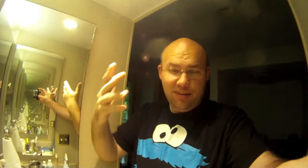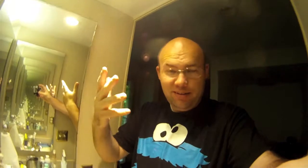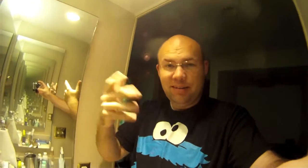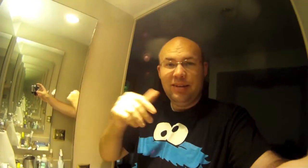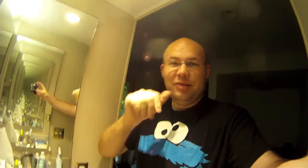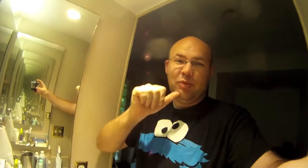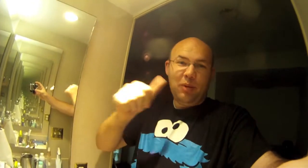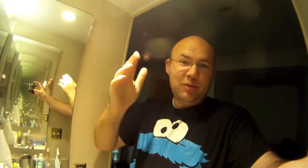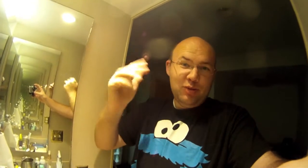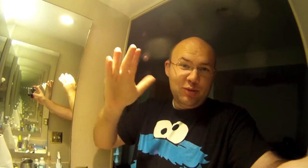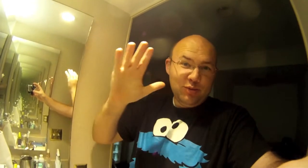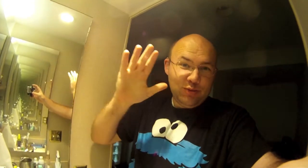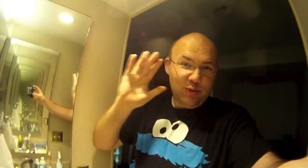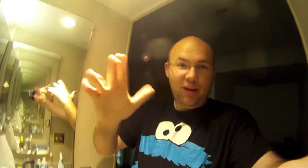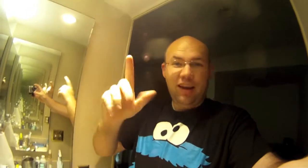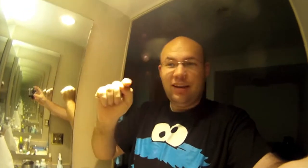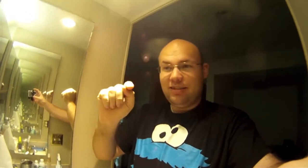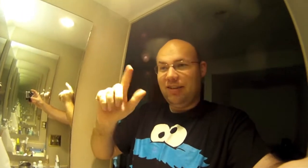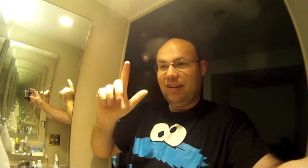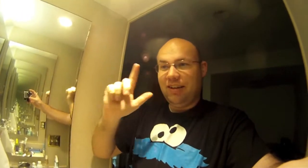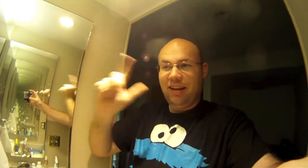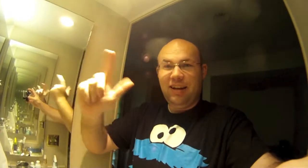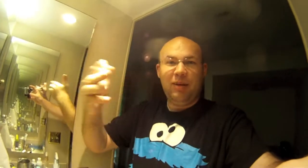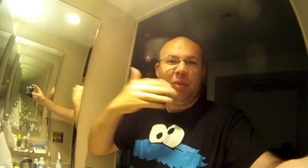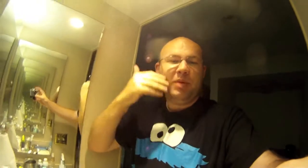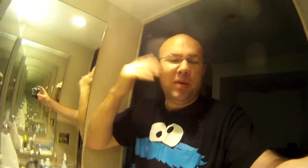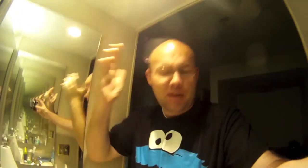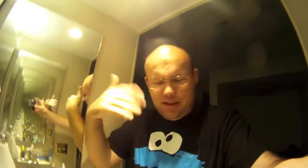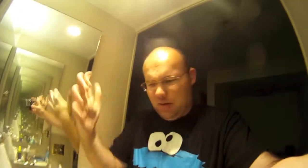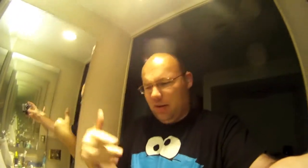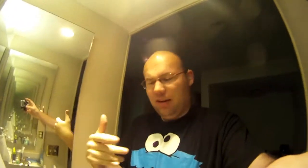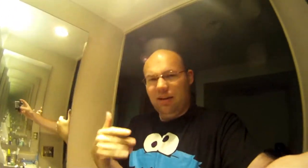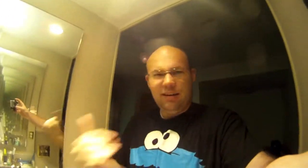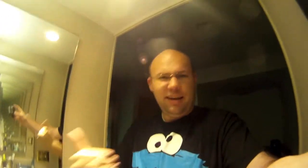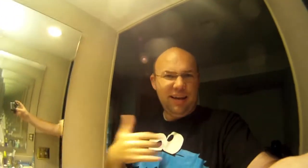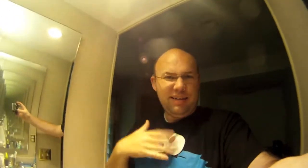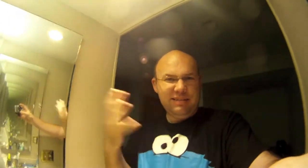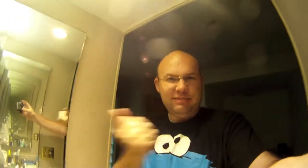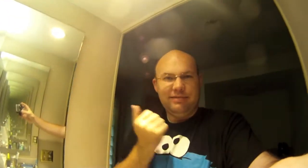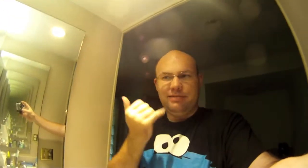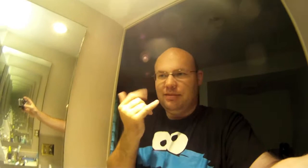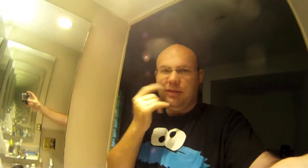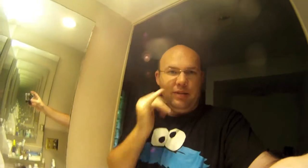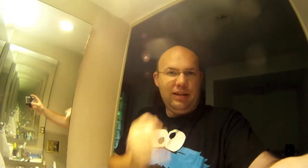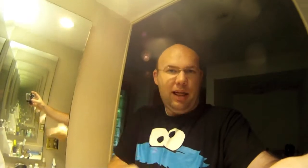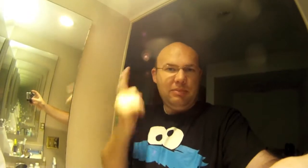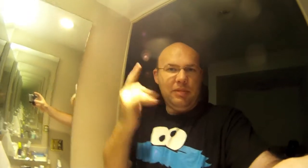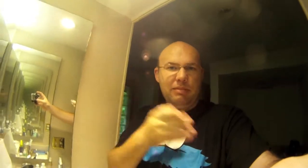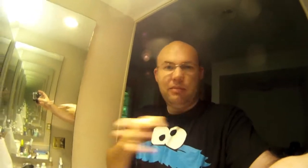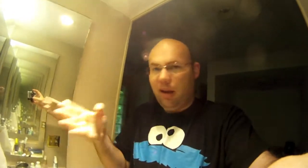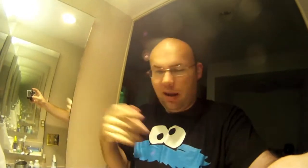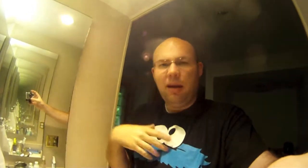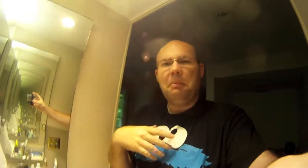It won't be great at the beginning but it will get better eventually day by day. Anyway, there was a last minute plan.